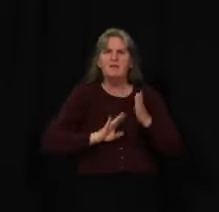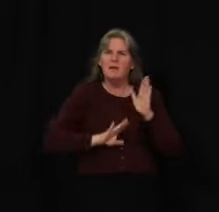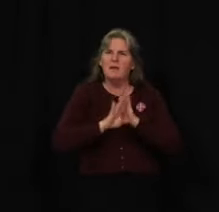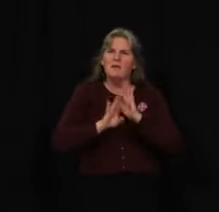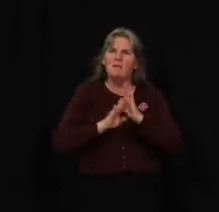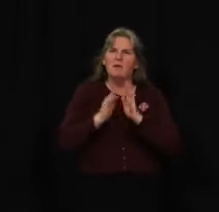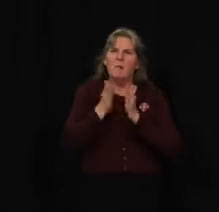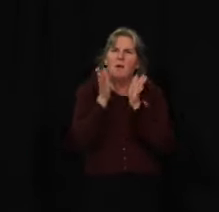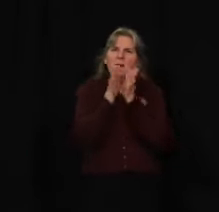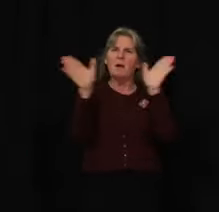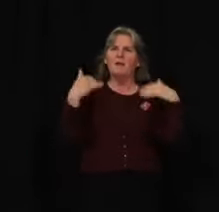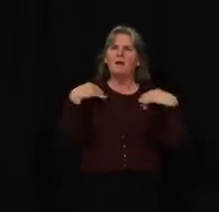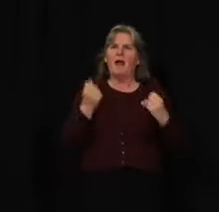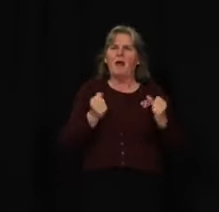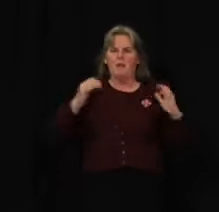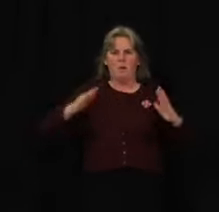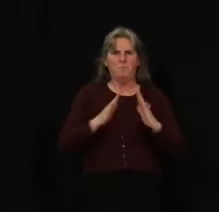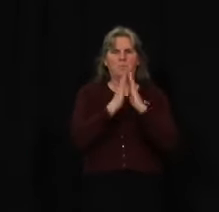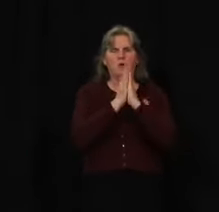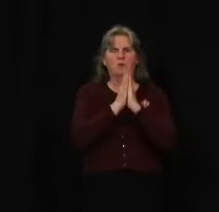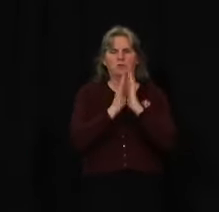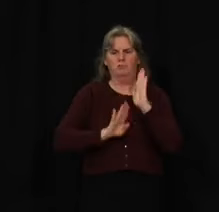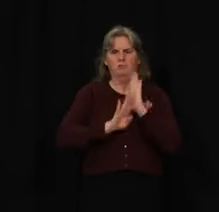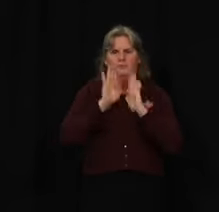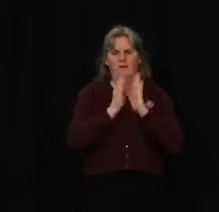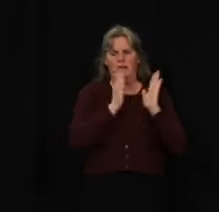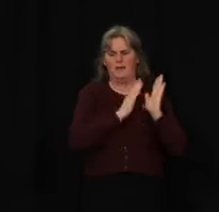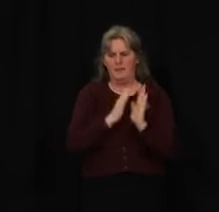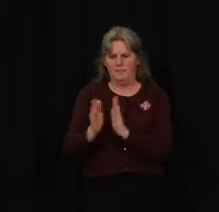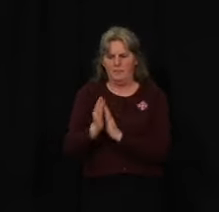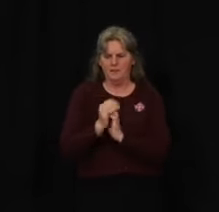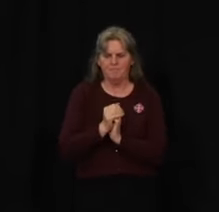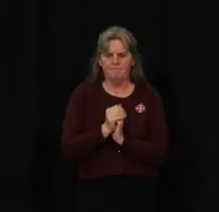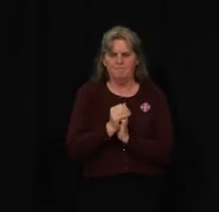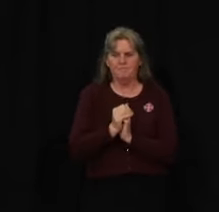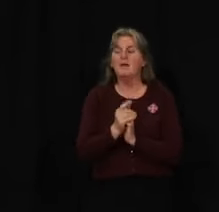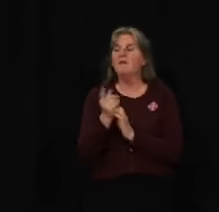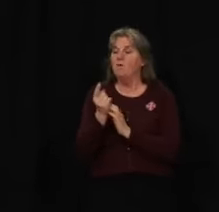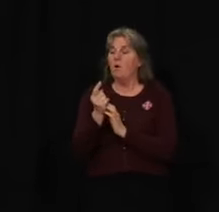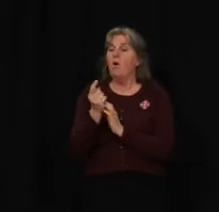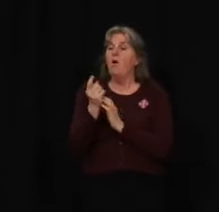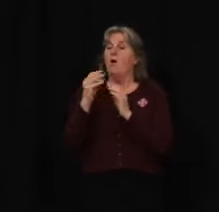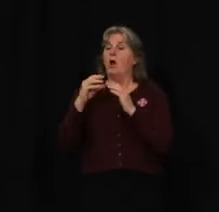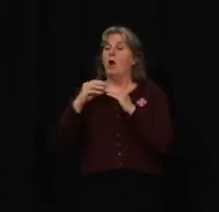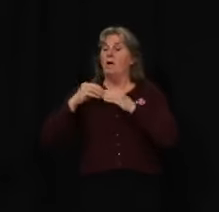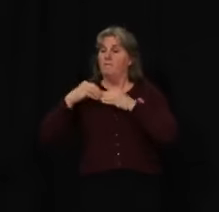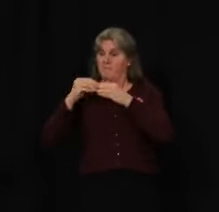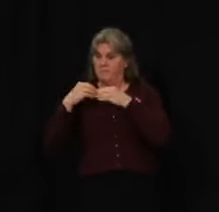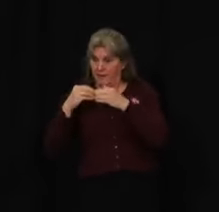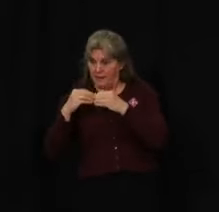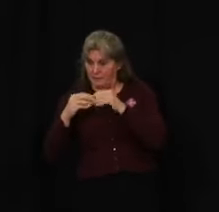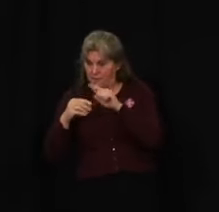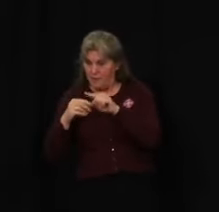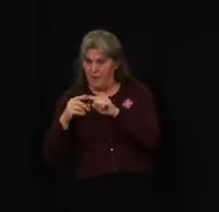this pandemic. In order to open up, we need to keep certain things closed. In order to loosen, we must hold